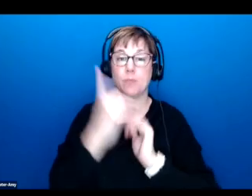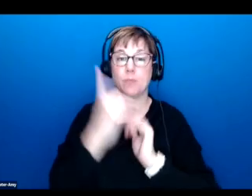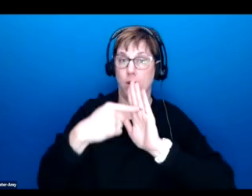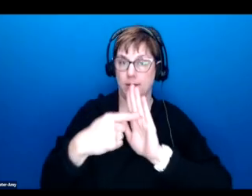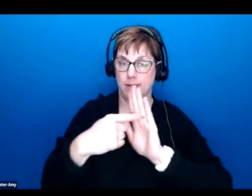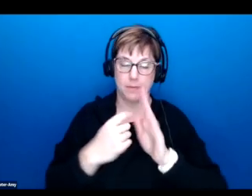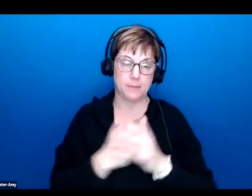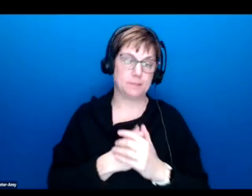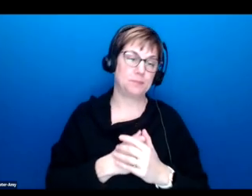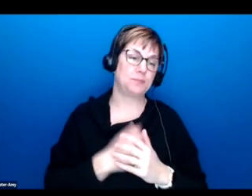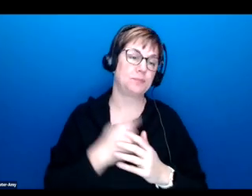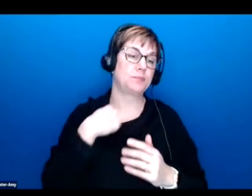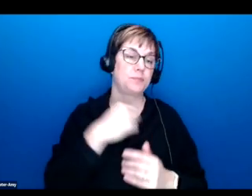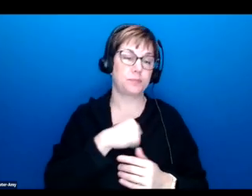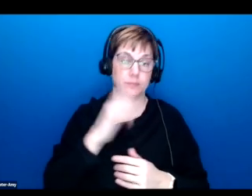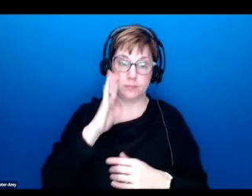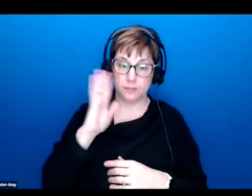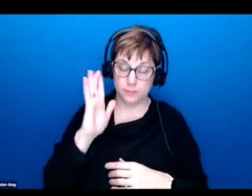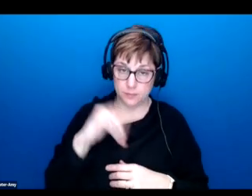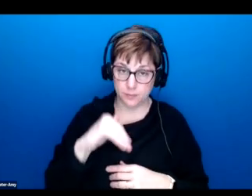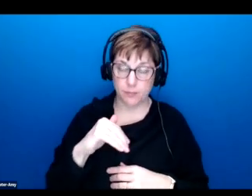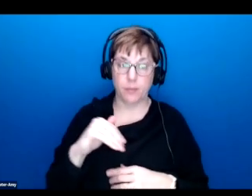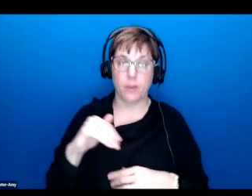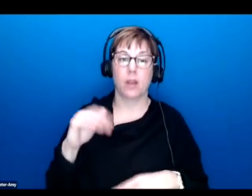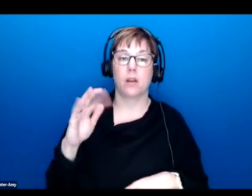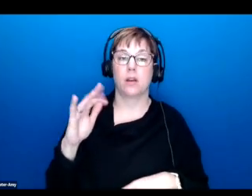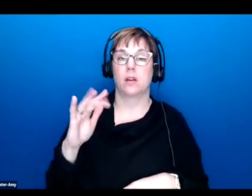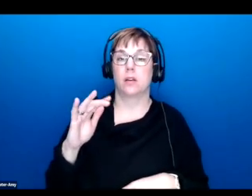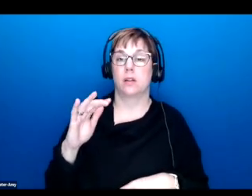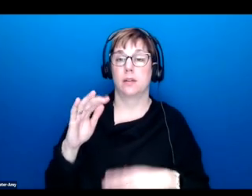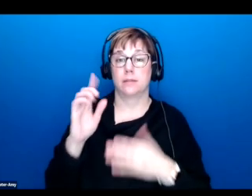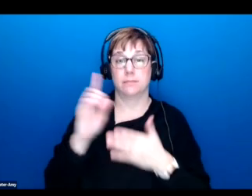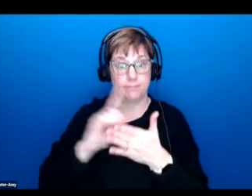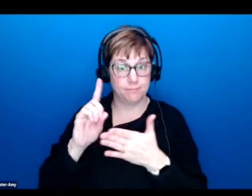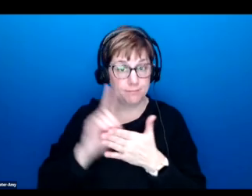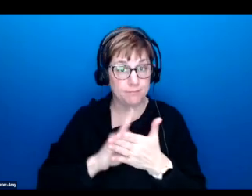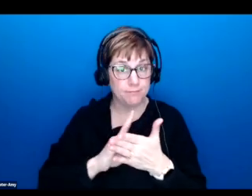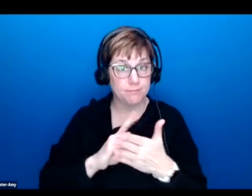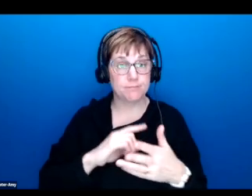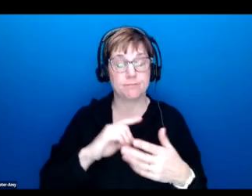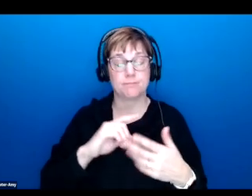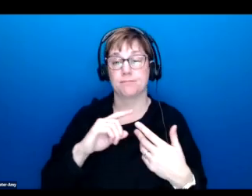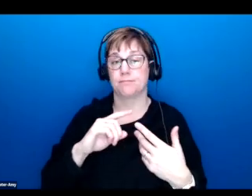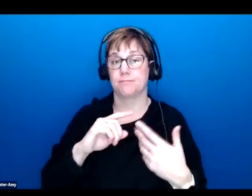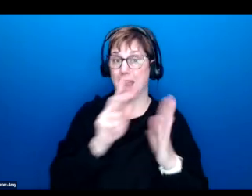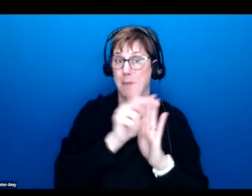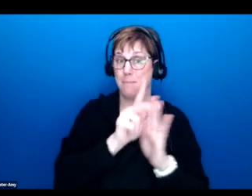We know because of discrimination and discriminatory policies that